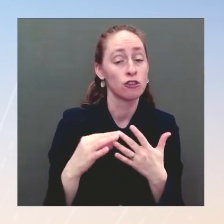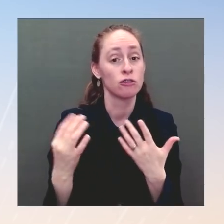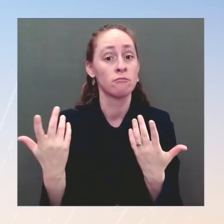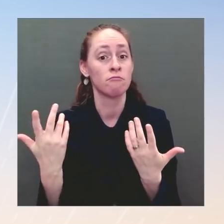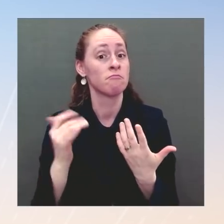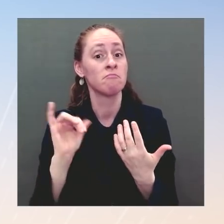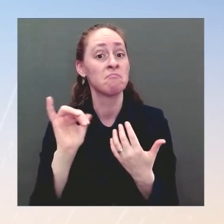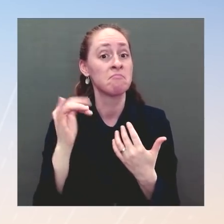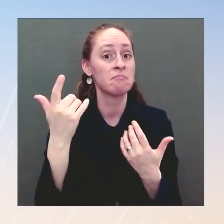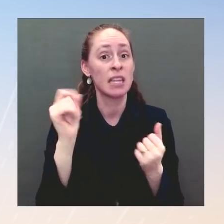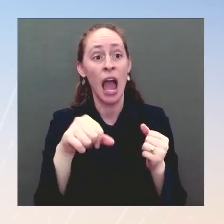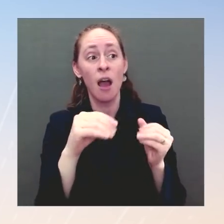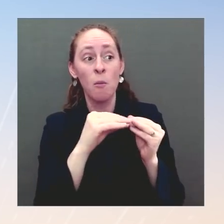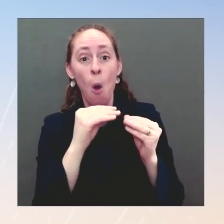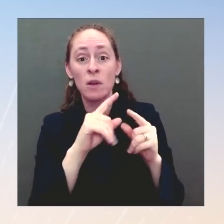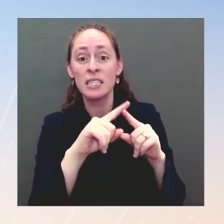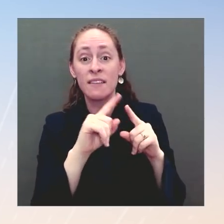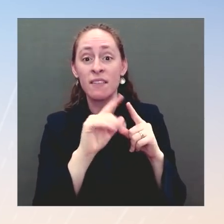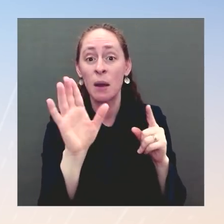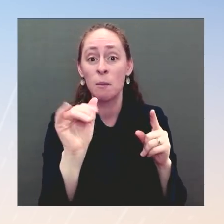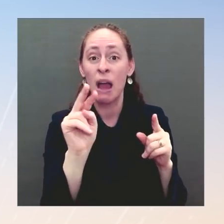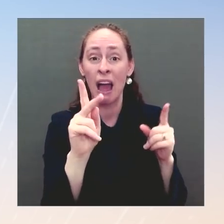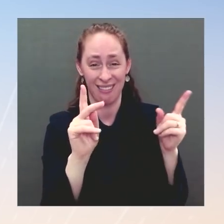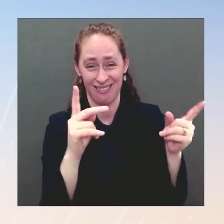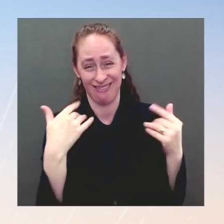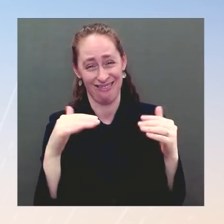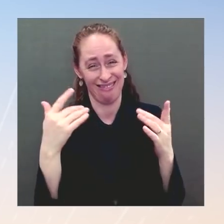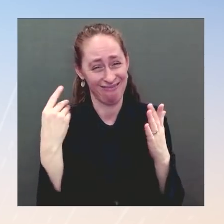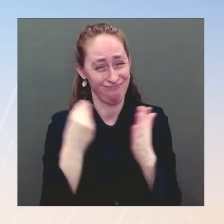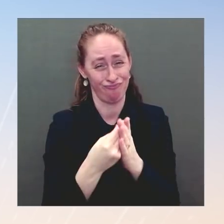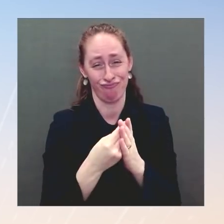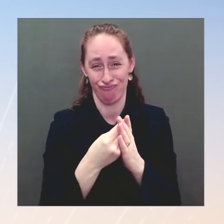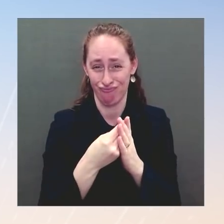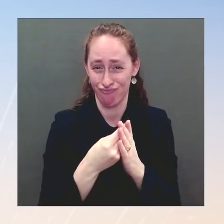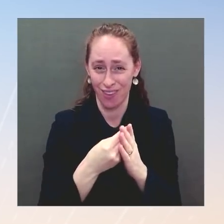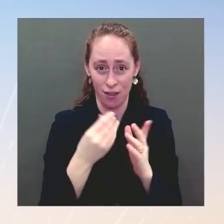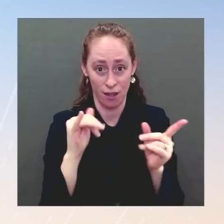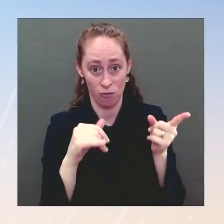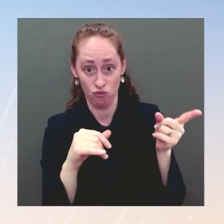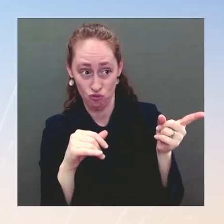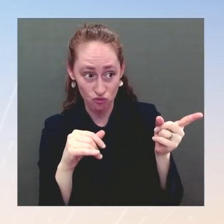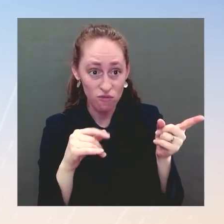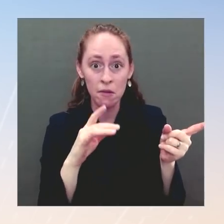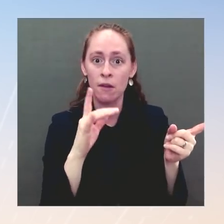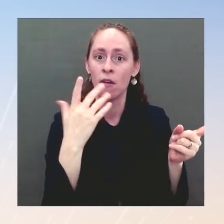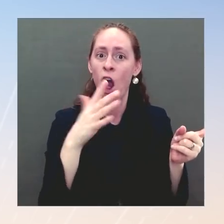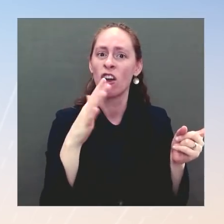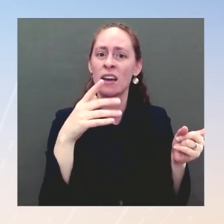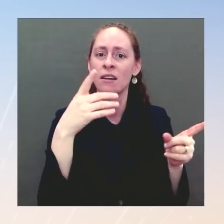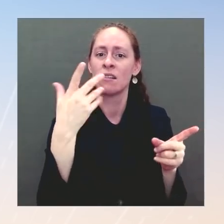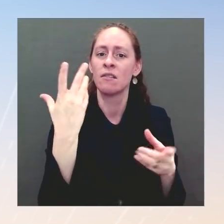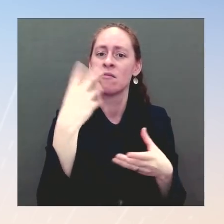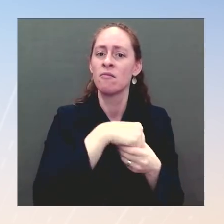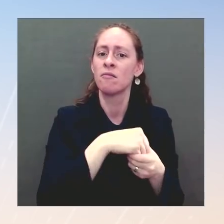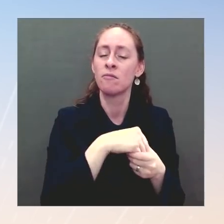the two largest banks, for example -- which were not a part of the announcement made -- we made yesterday. There's additional steps we've expressed an openness to,